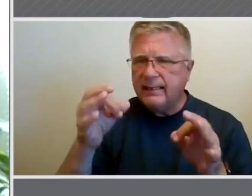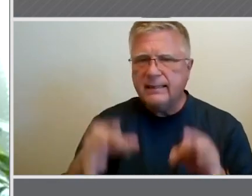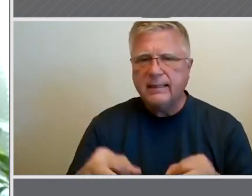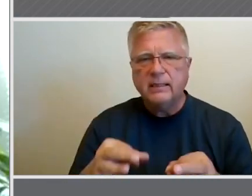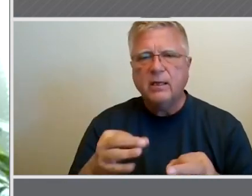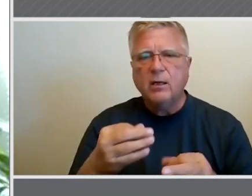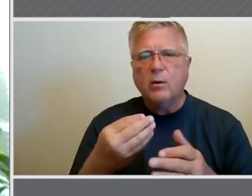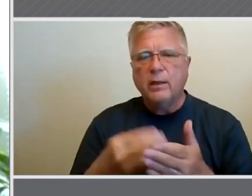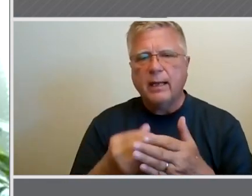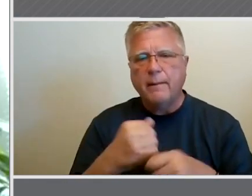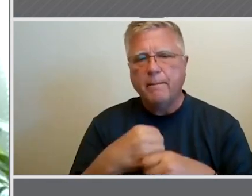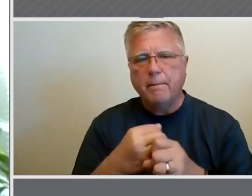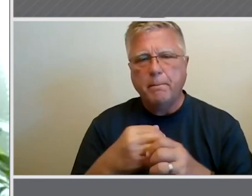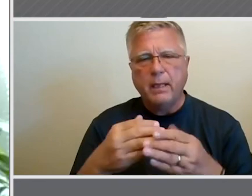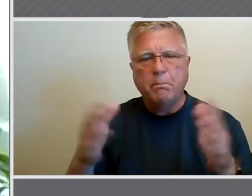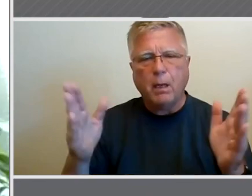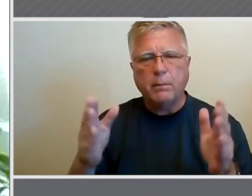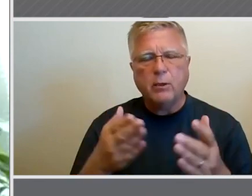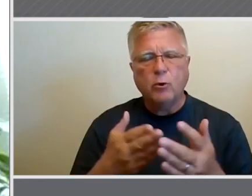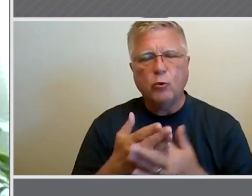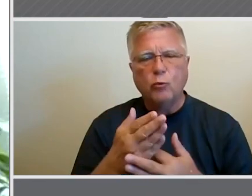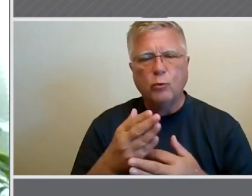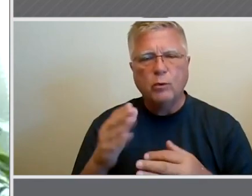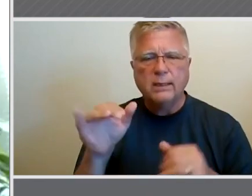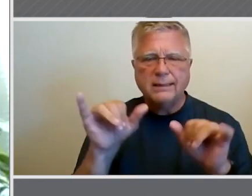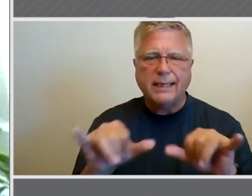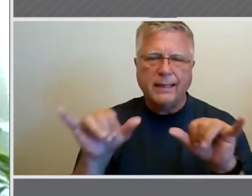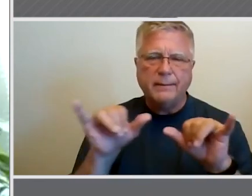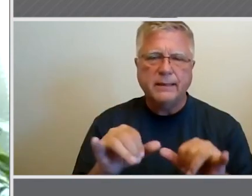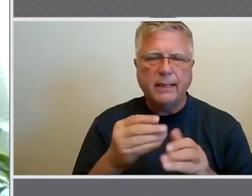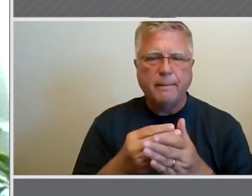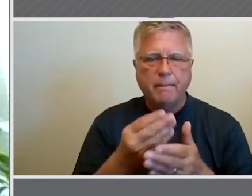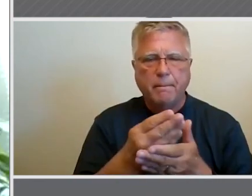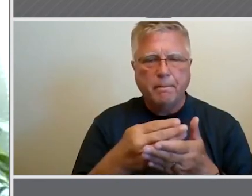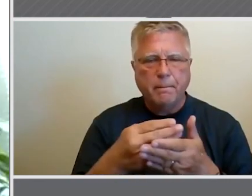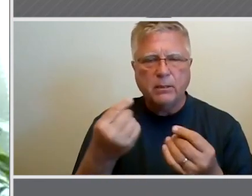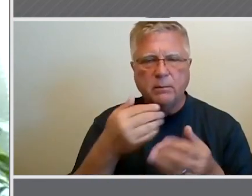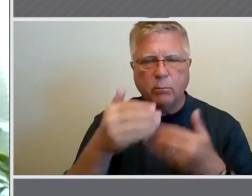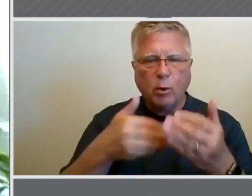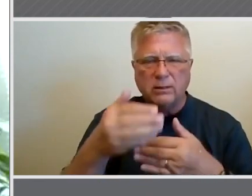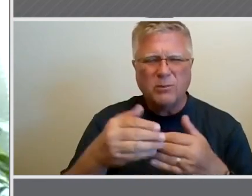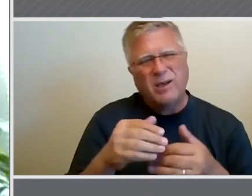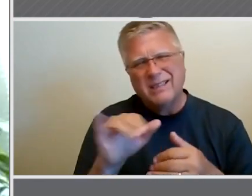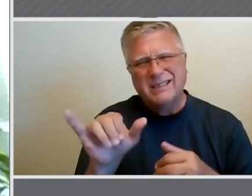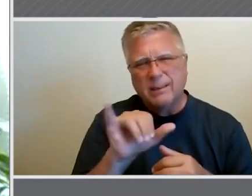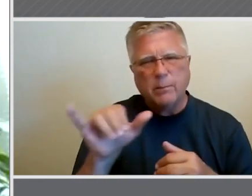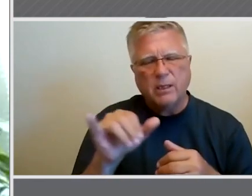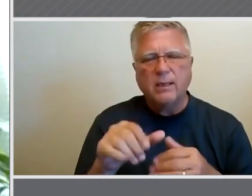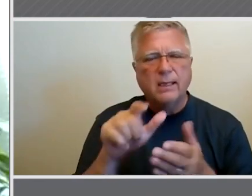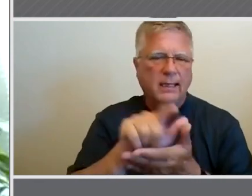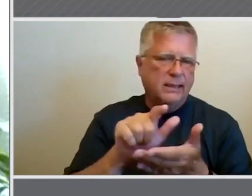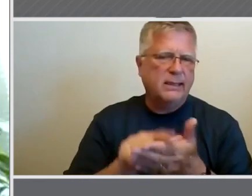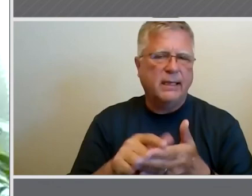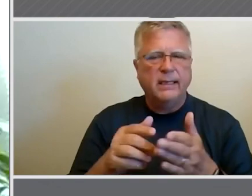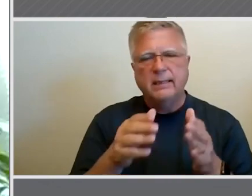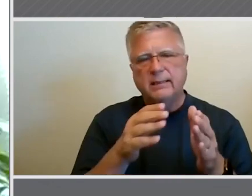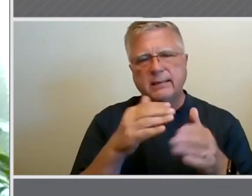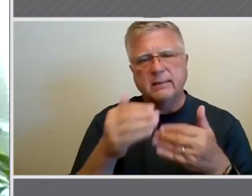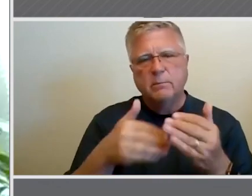public, it'll go through the same budget process, not exactly the same but same same legislative process that our budget goes through.